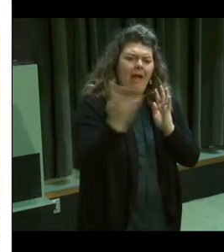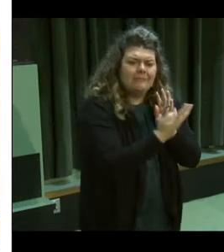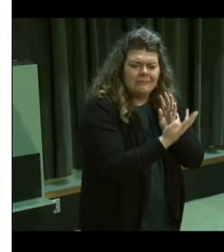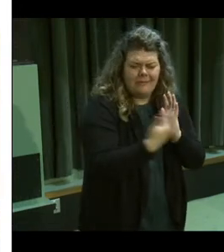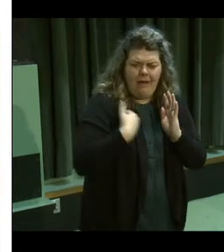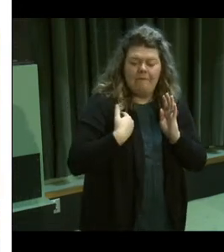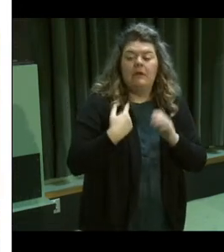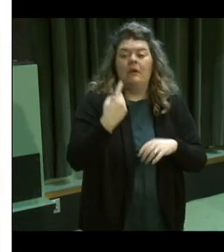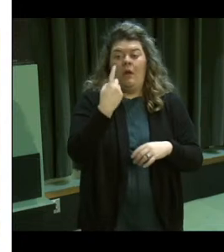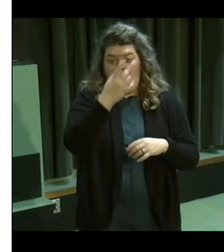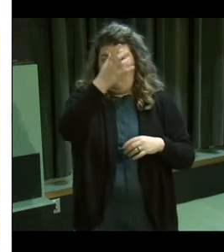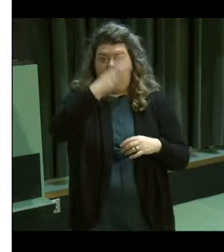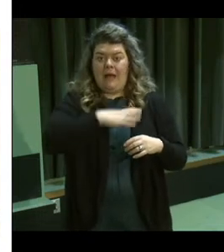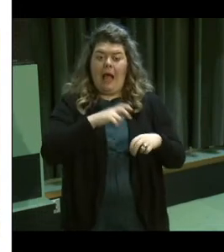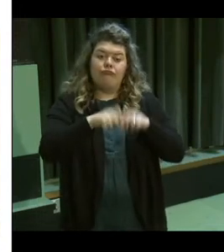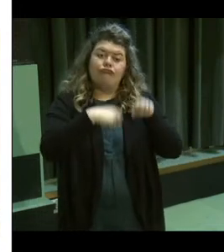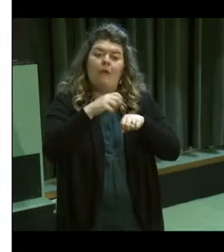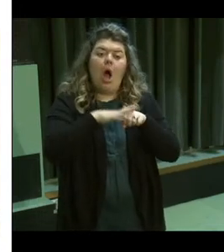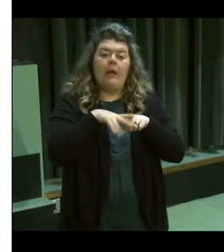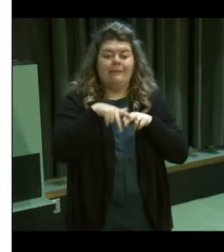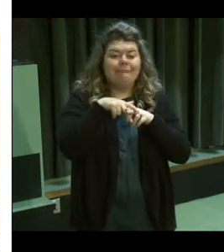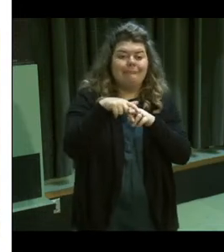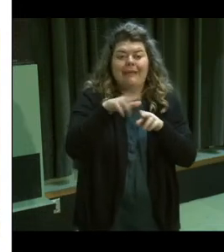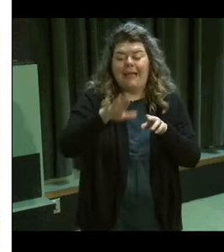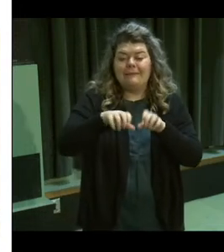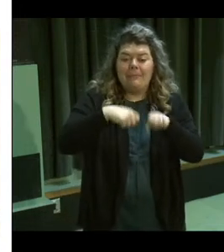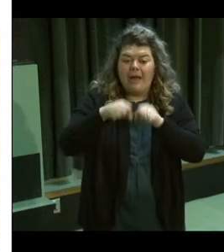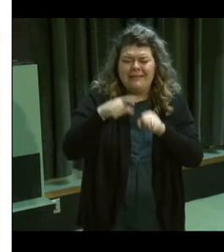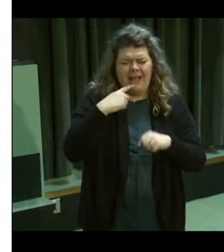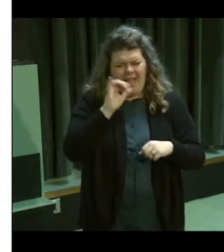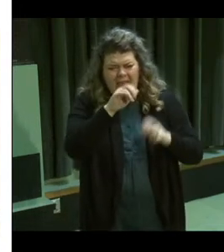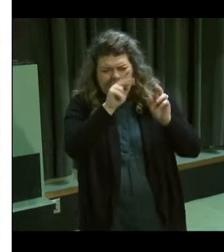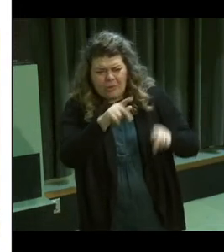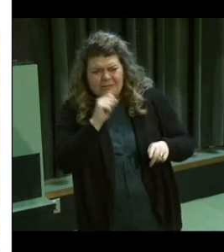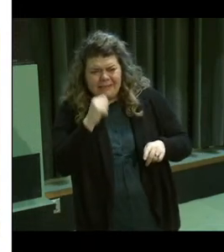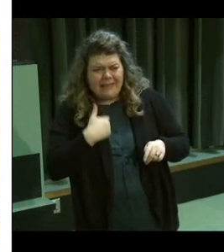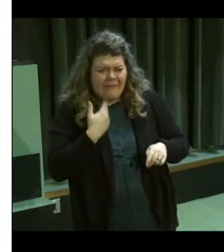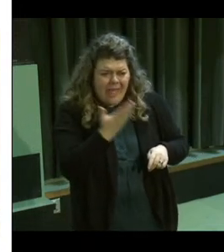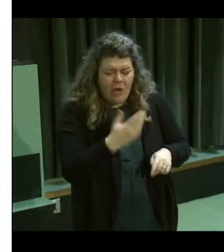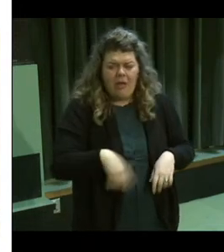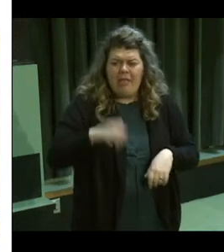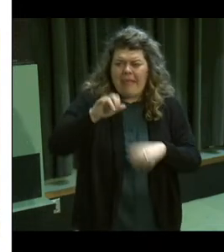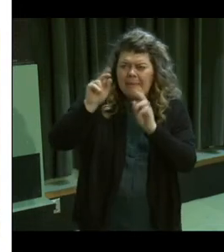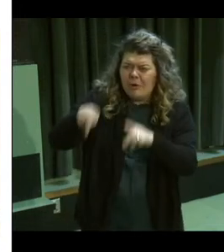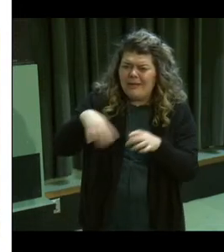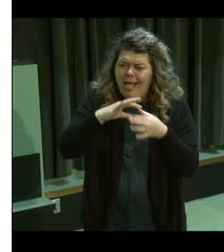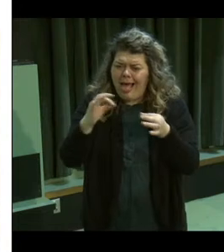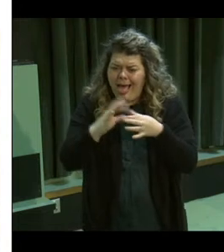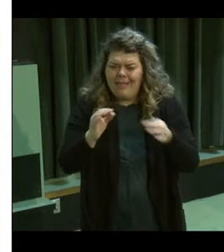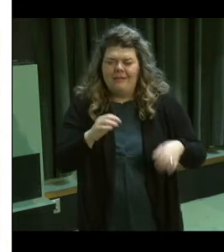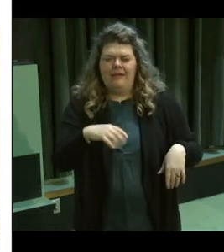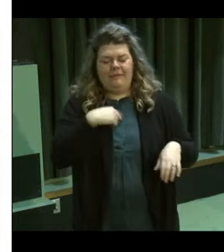are fenced off. So this little guy came over on his bike and